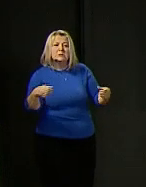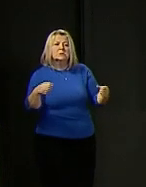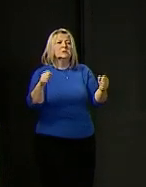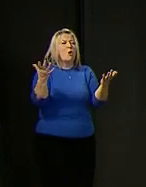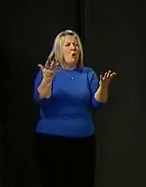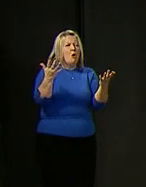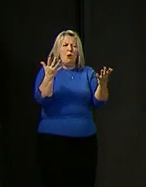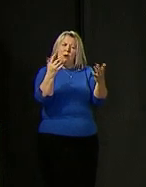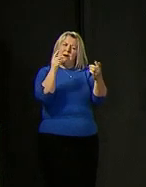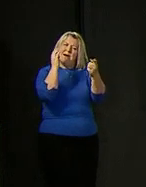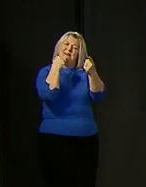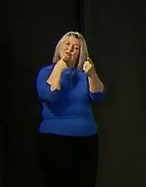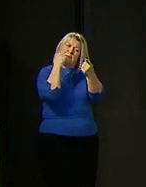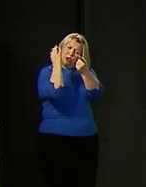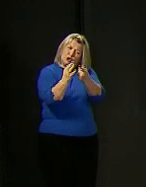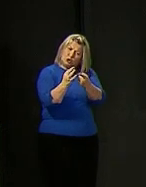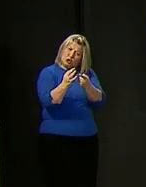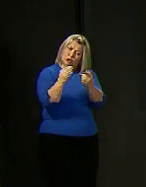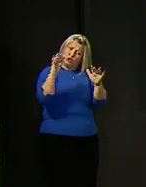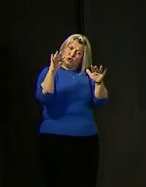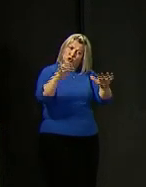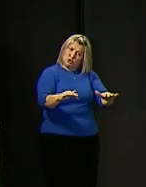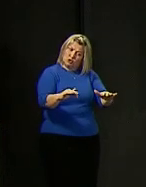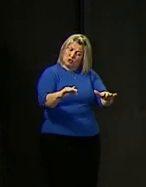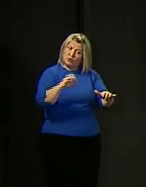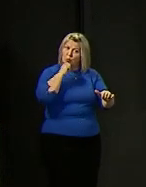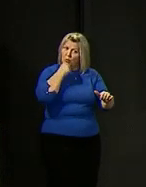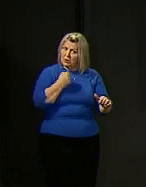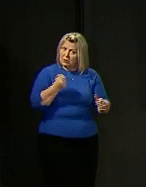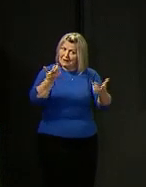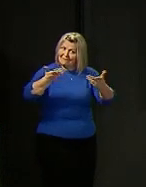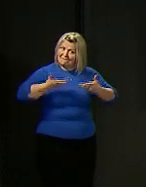follow on from that are we going to get details on Scotland's ICU mortality